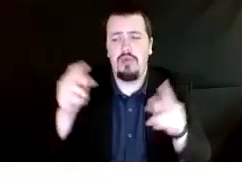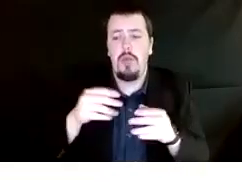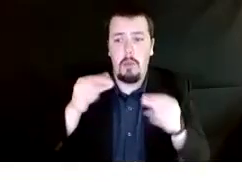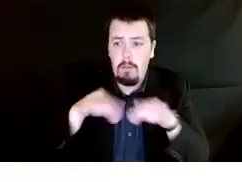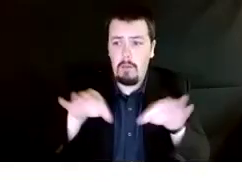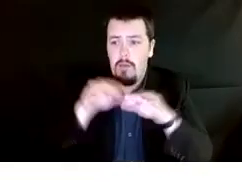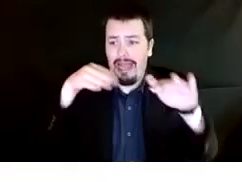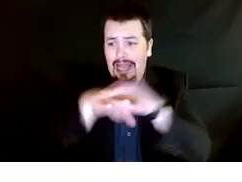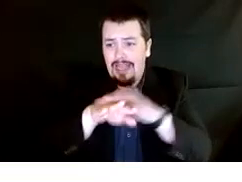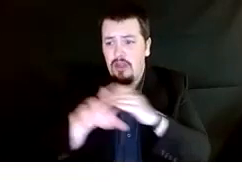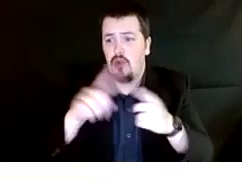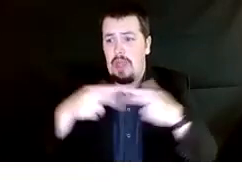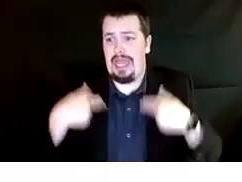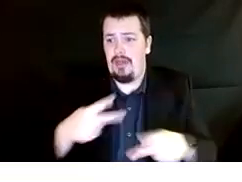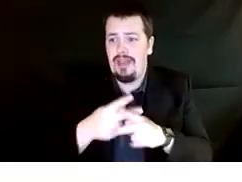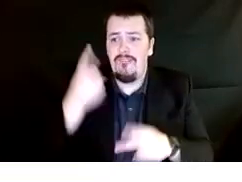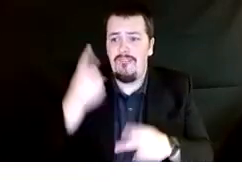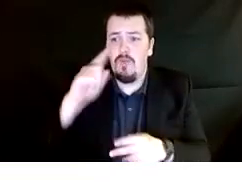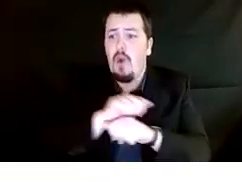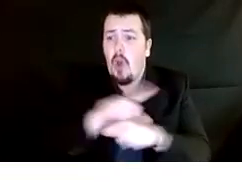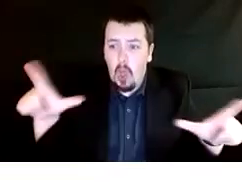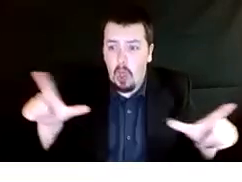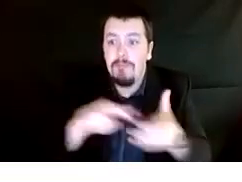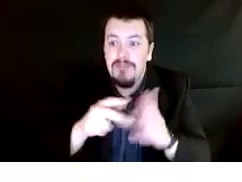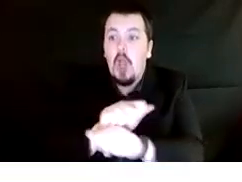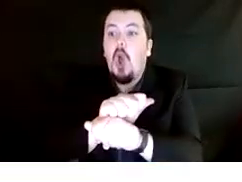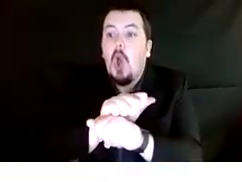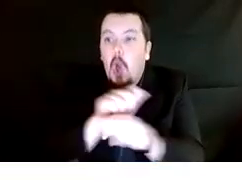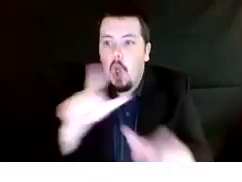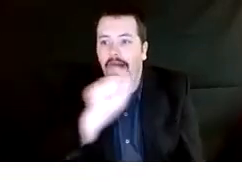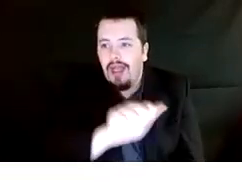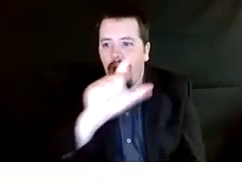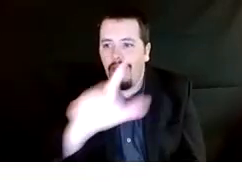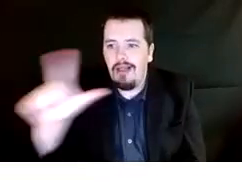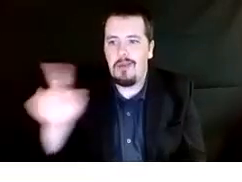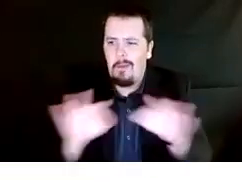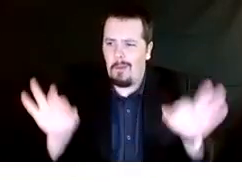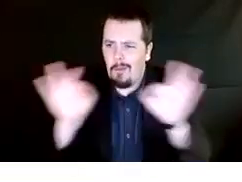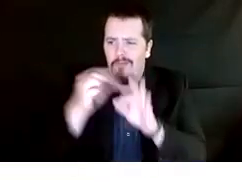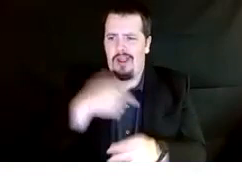all meaning all um was very important for us to be able to share this information